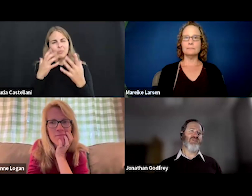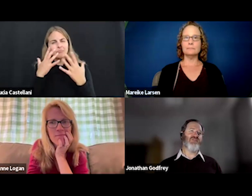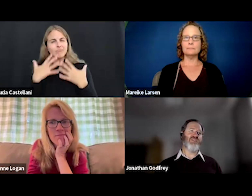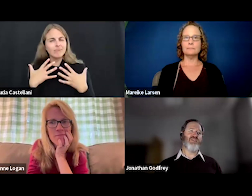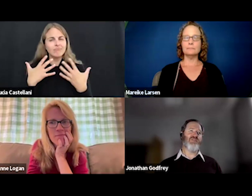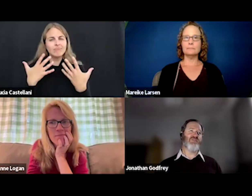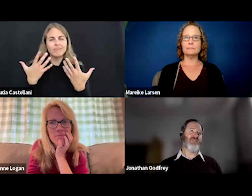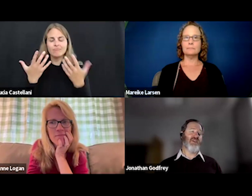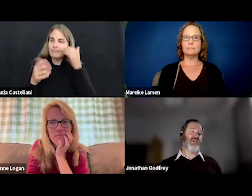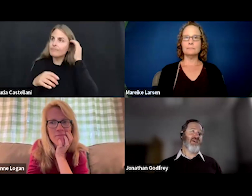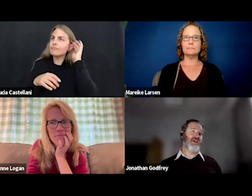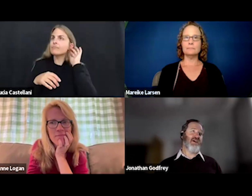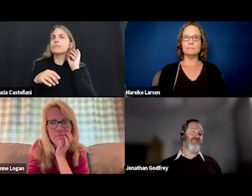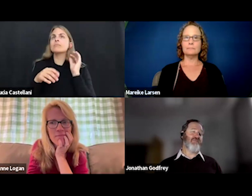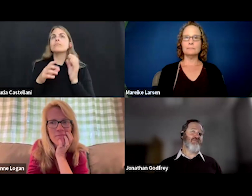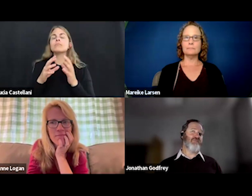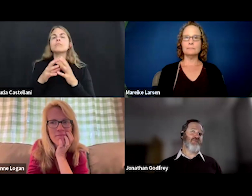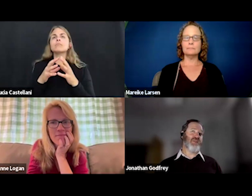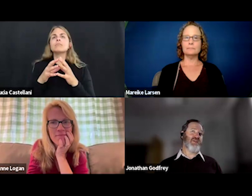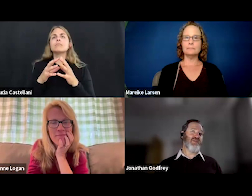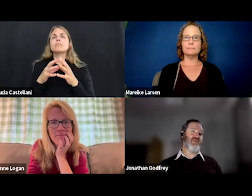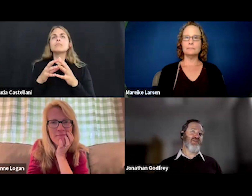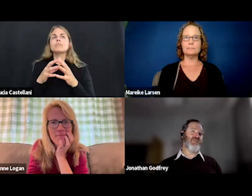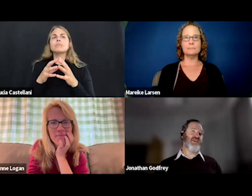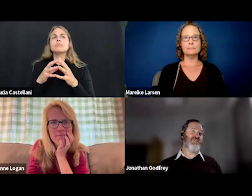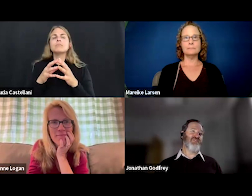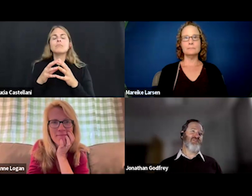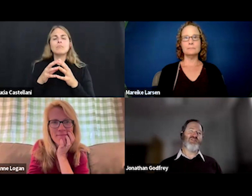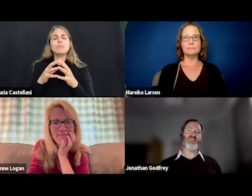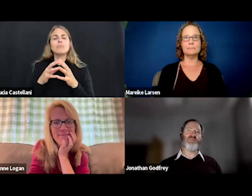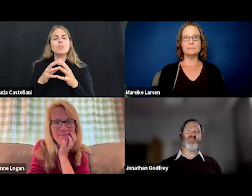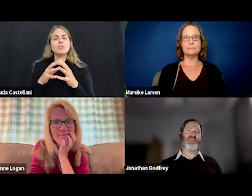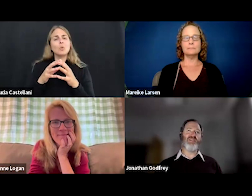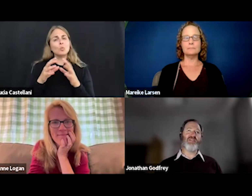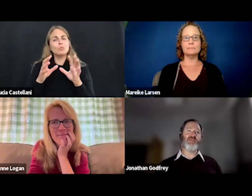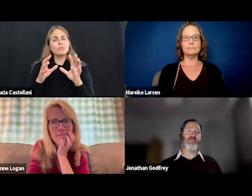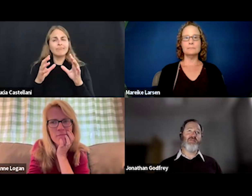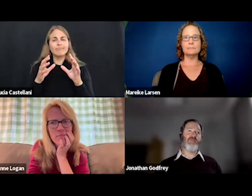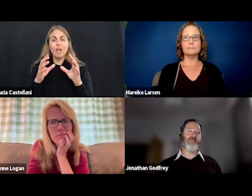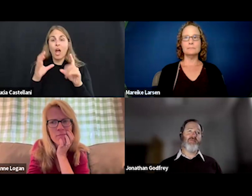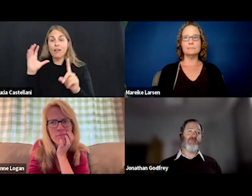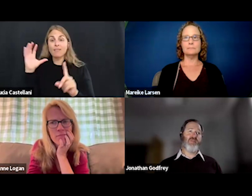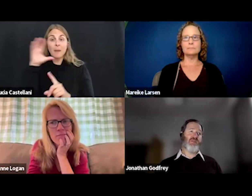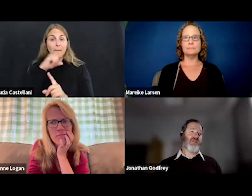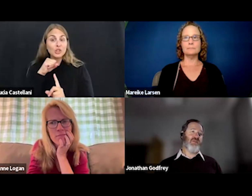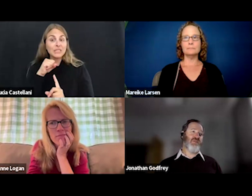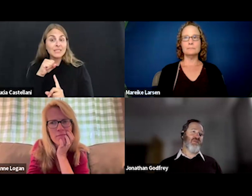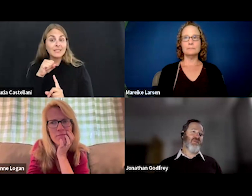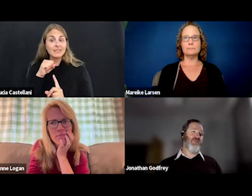which is the dangers of assumption.